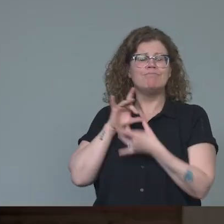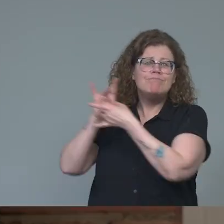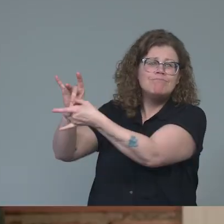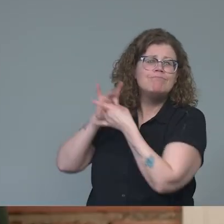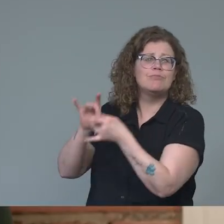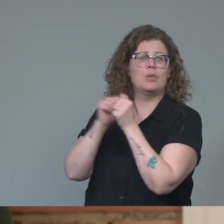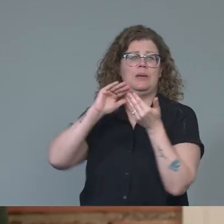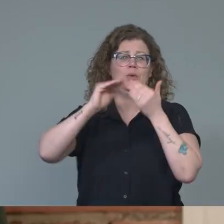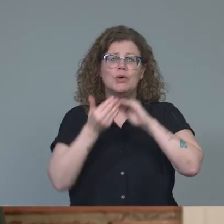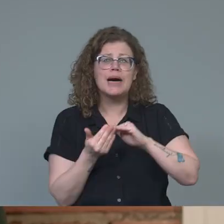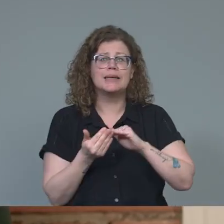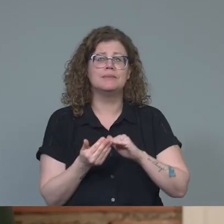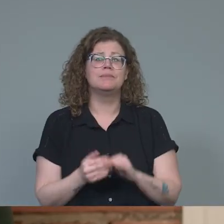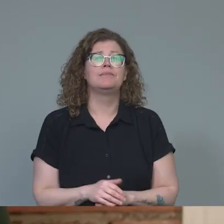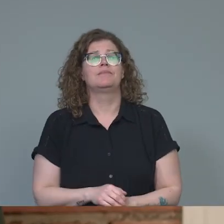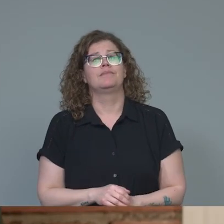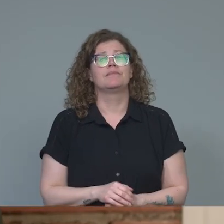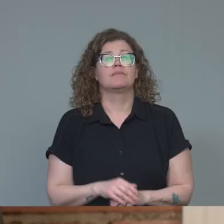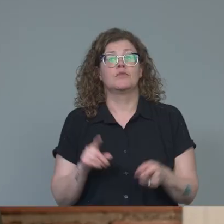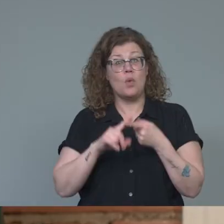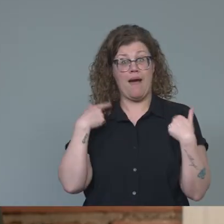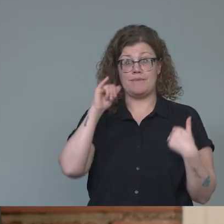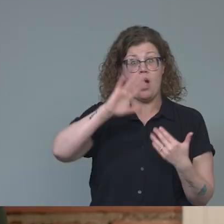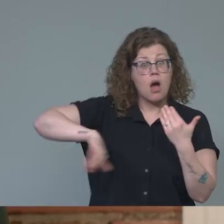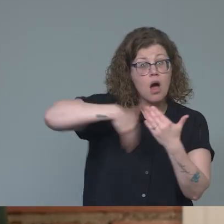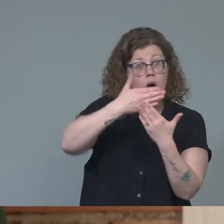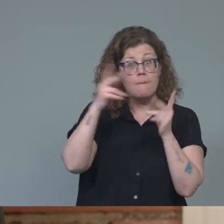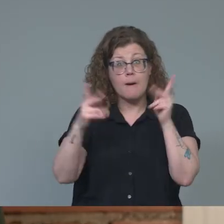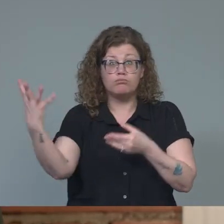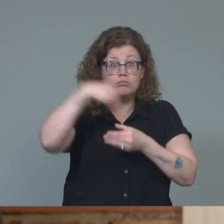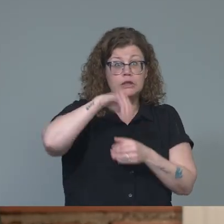And so there are many activists who use art as a way to share their message